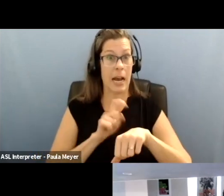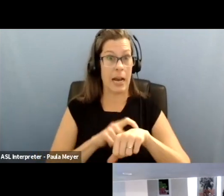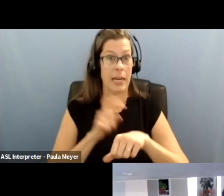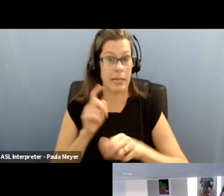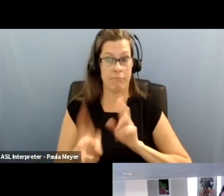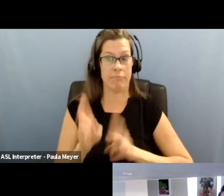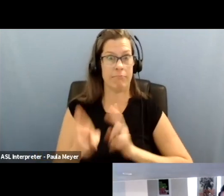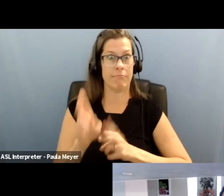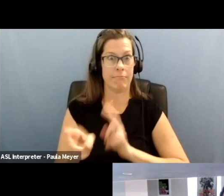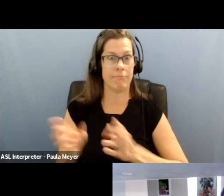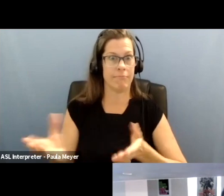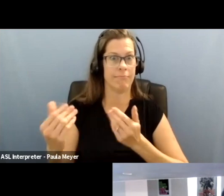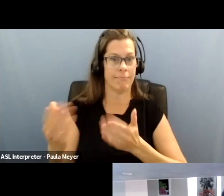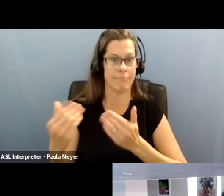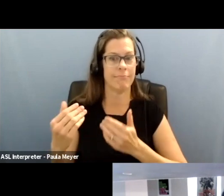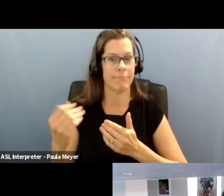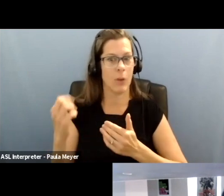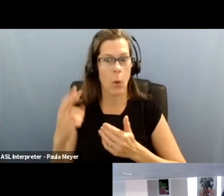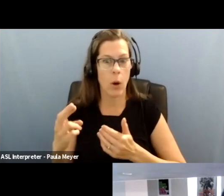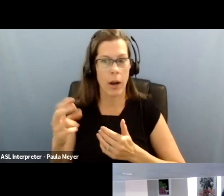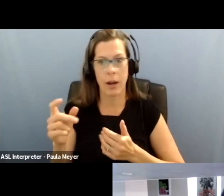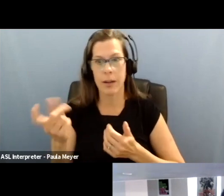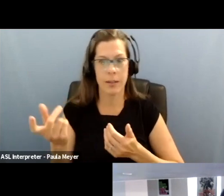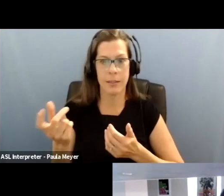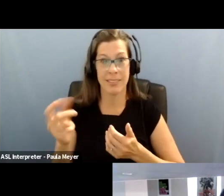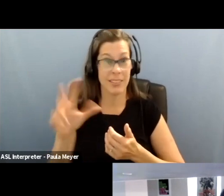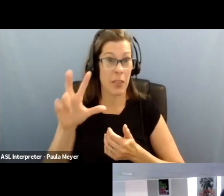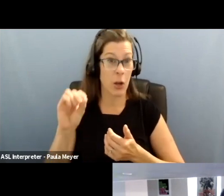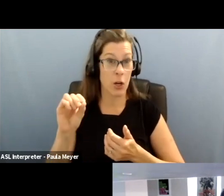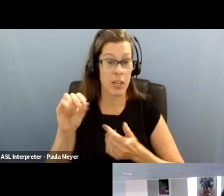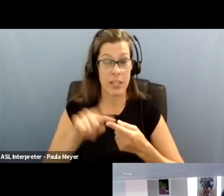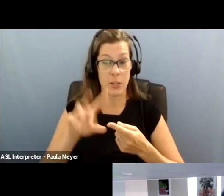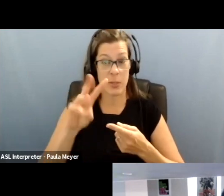the longer you're going to have to wait for a sort of thing. For prerecorded programs,